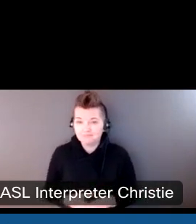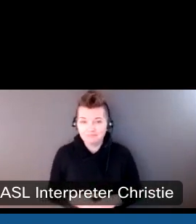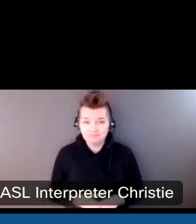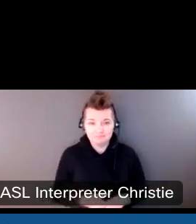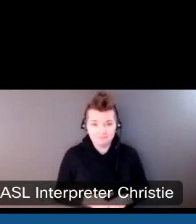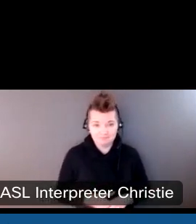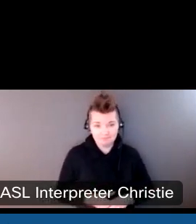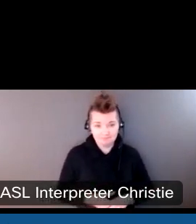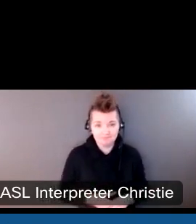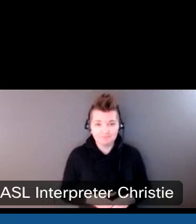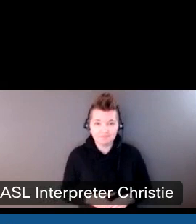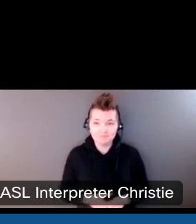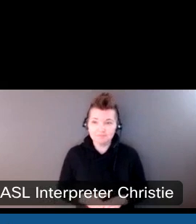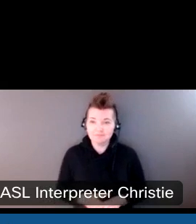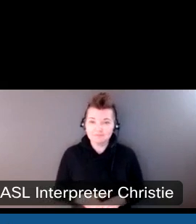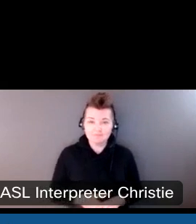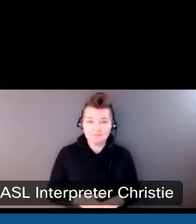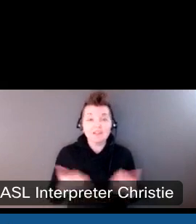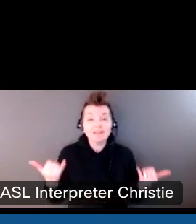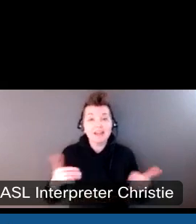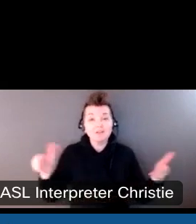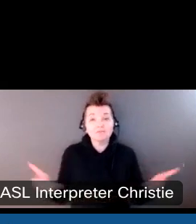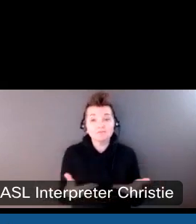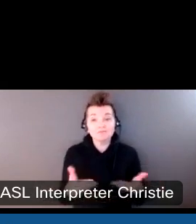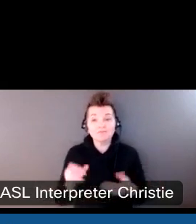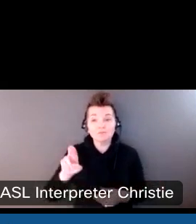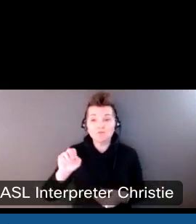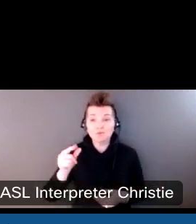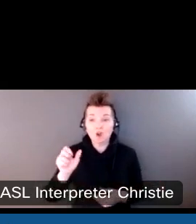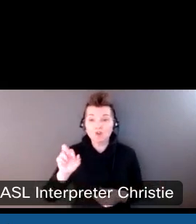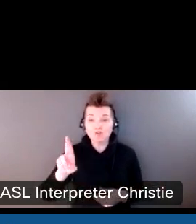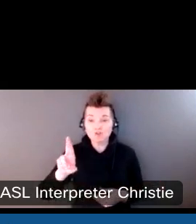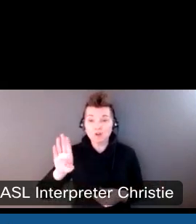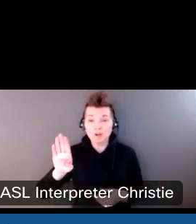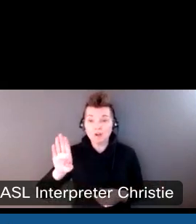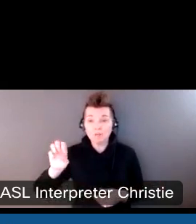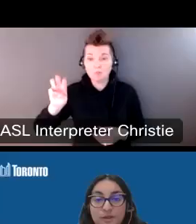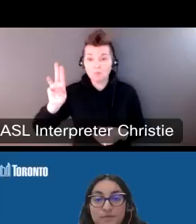I would like to now introduce Roger Browne, our MC for tonight. And the director of traffic management.